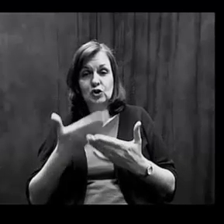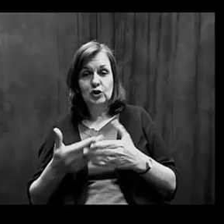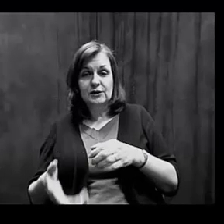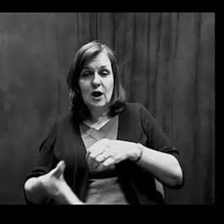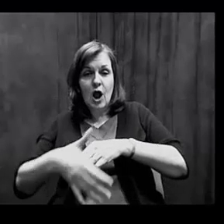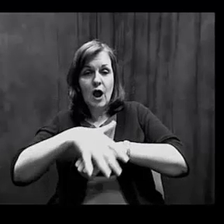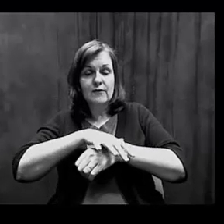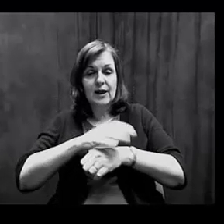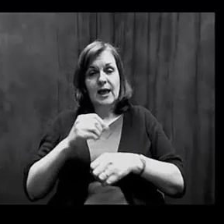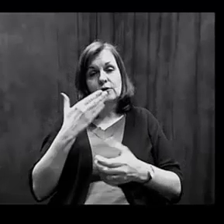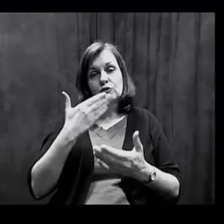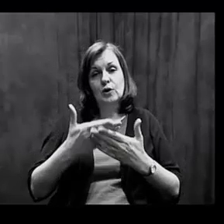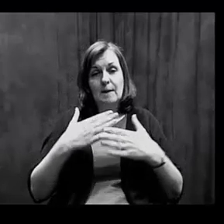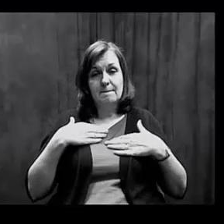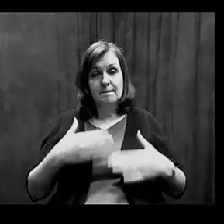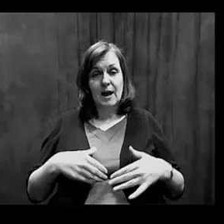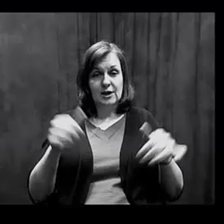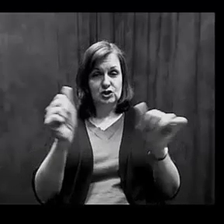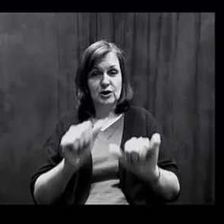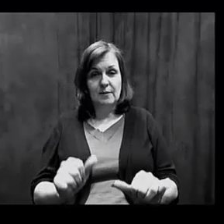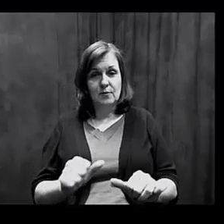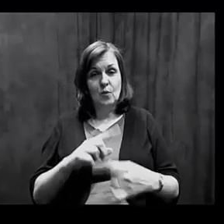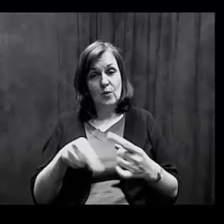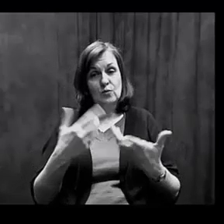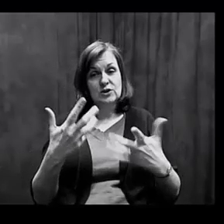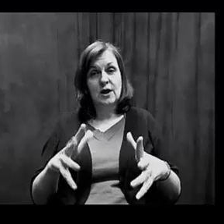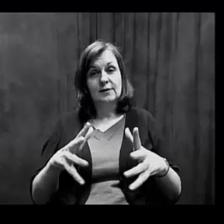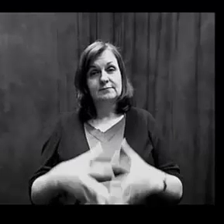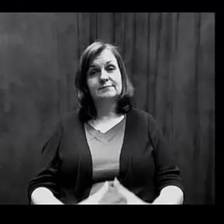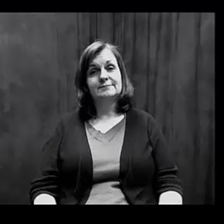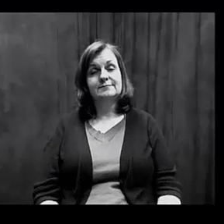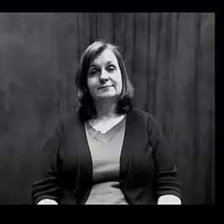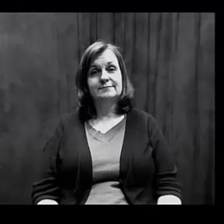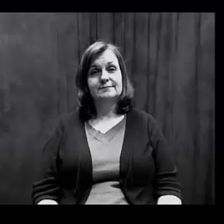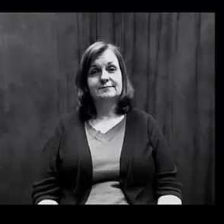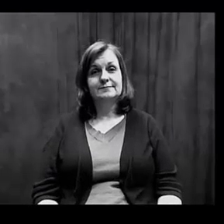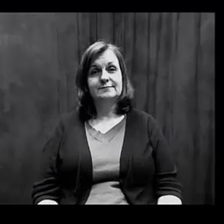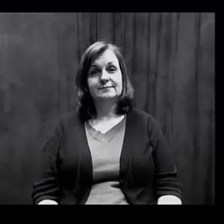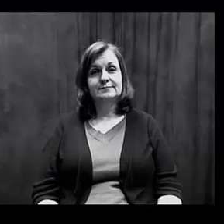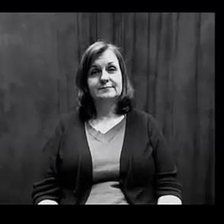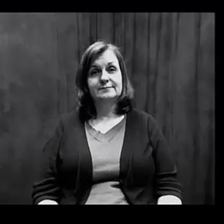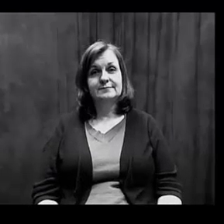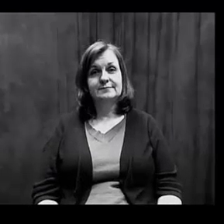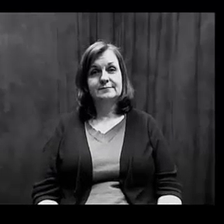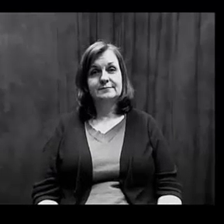and a solid body form when all is done.